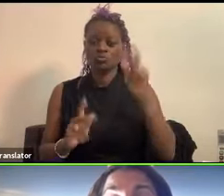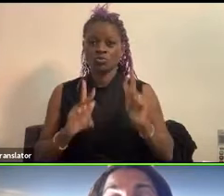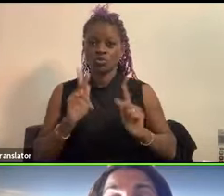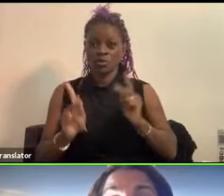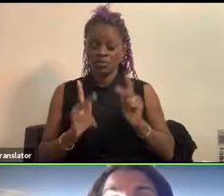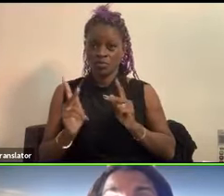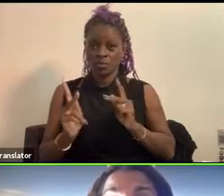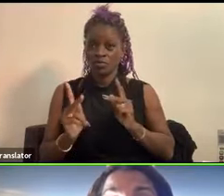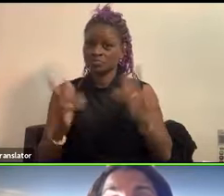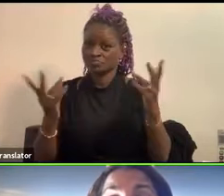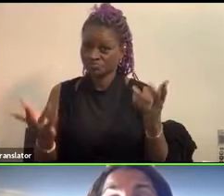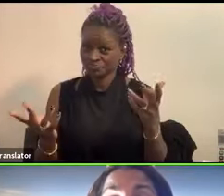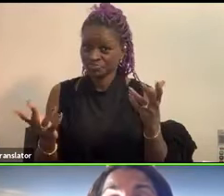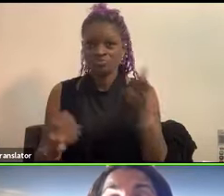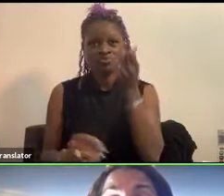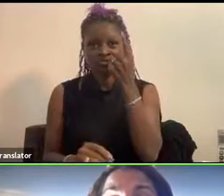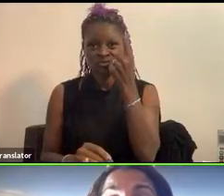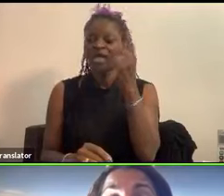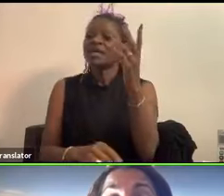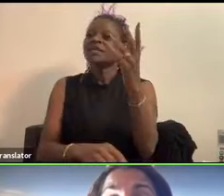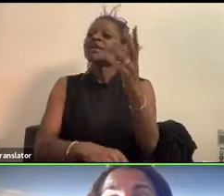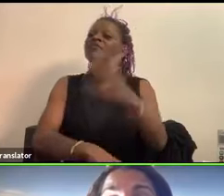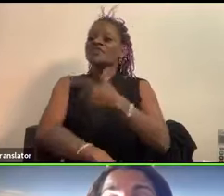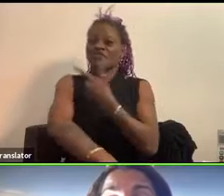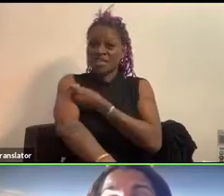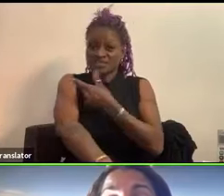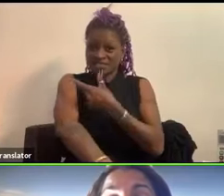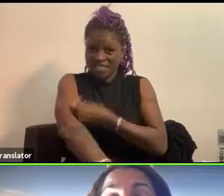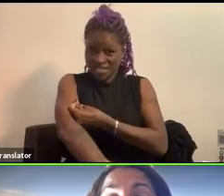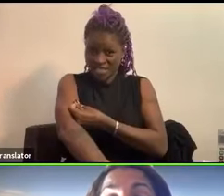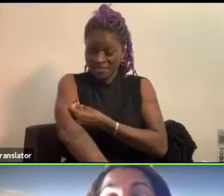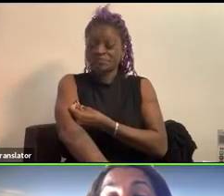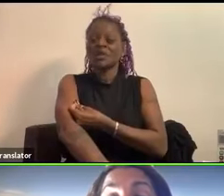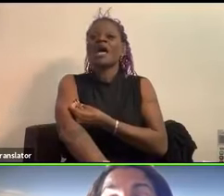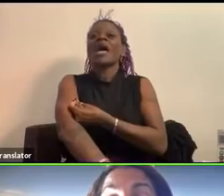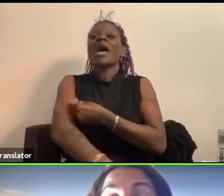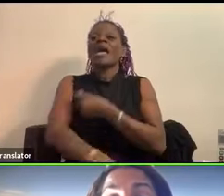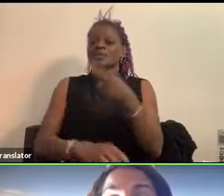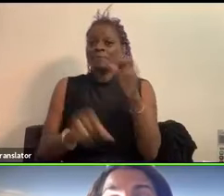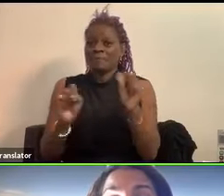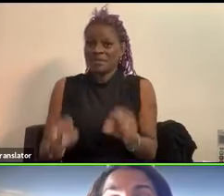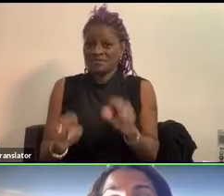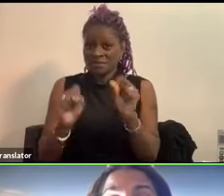if you're vaccinated, the risk of contracting covid is still very small.